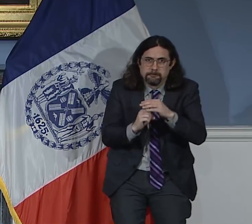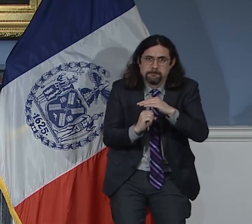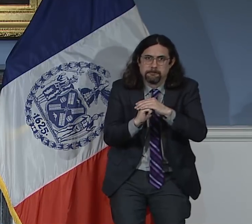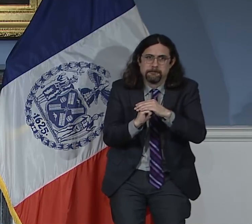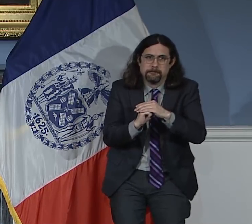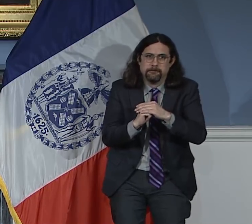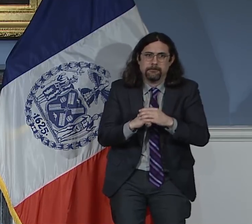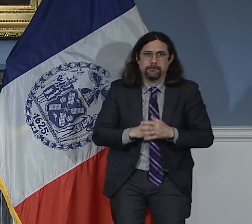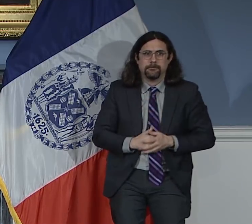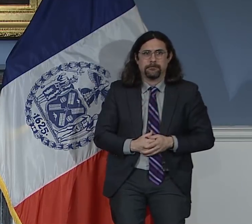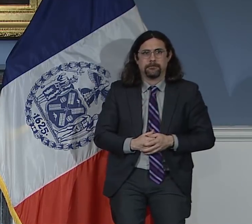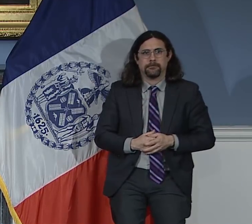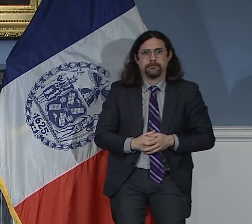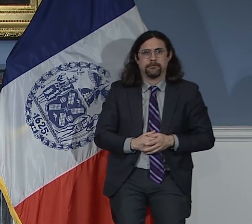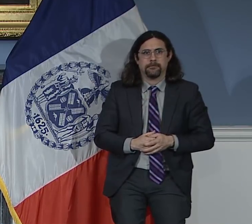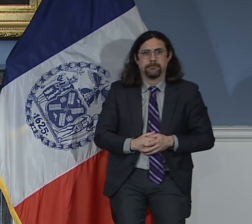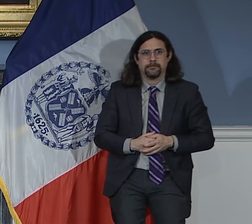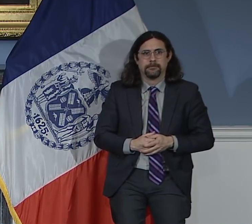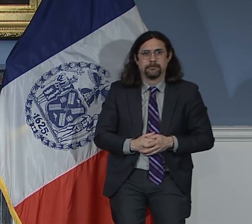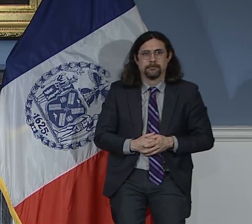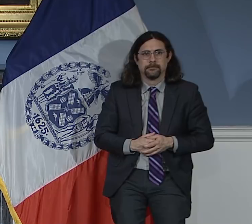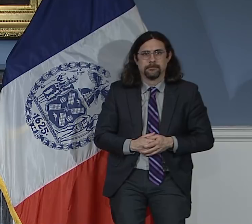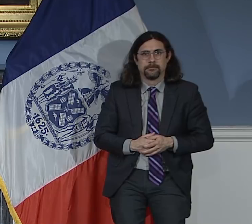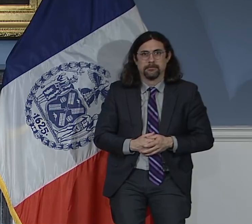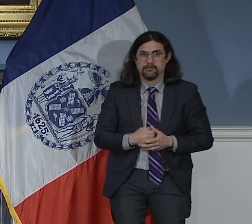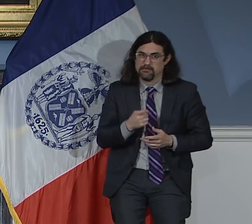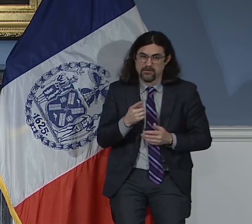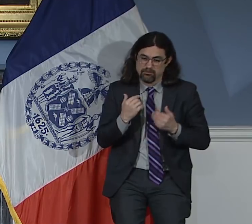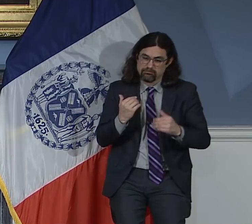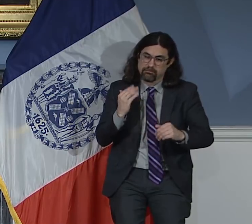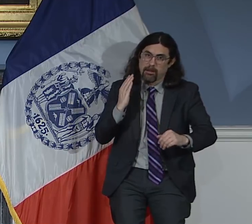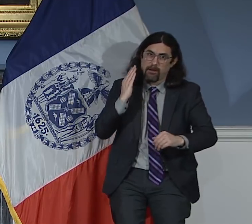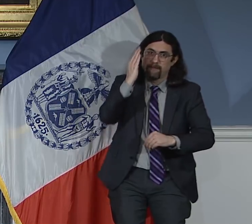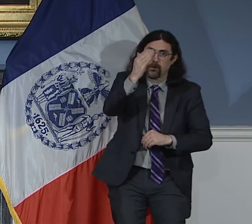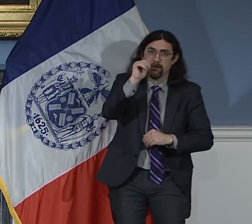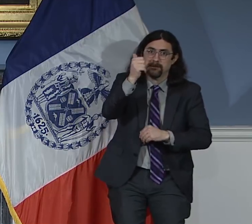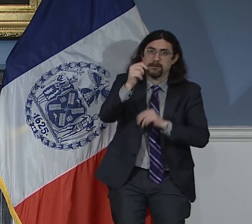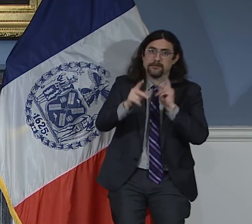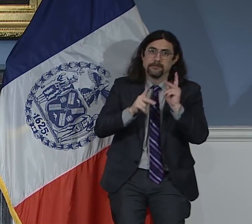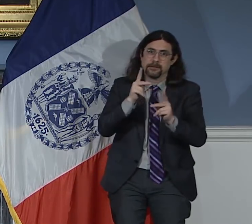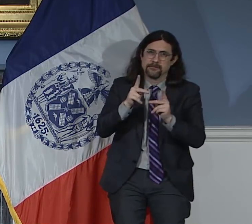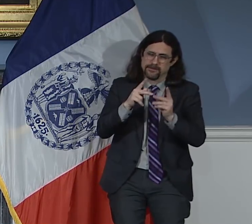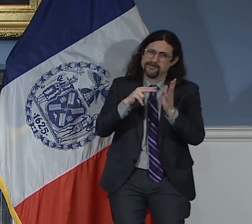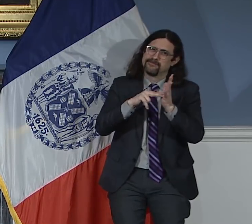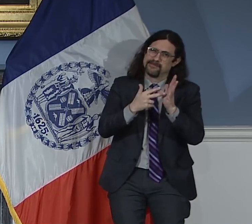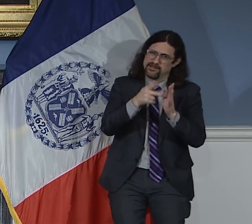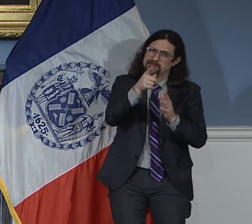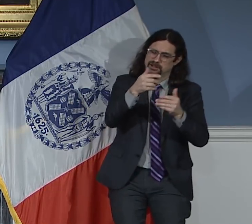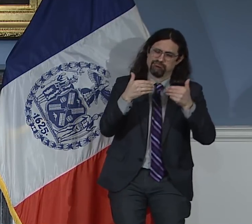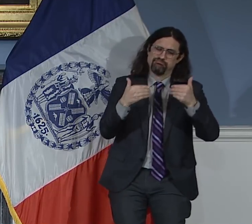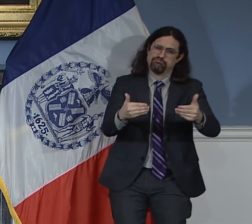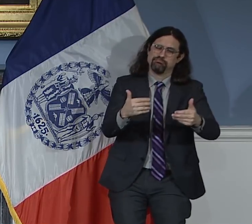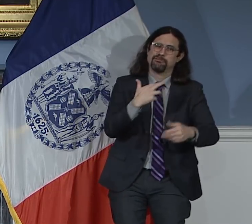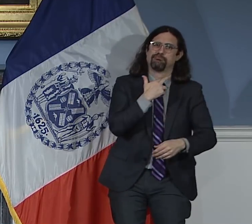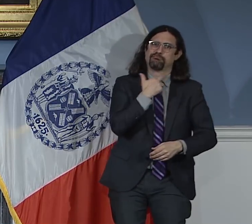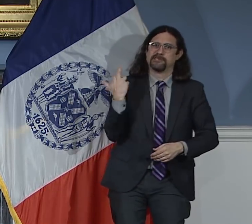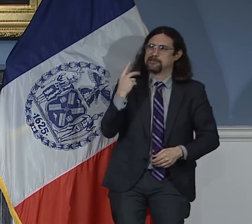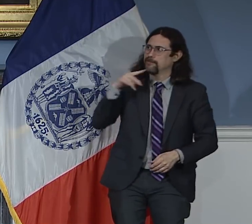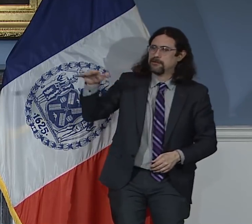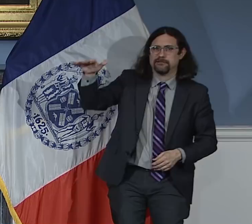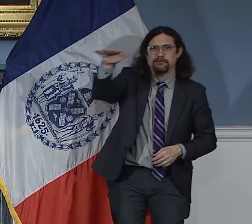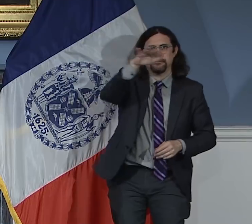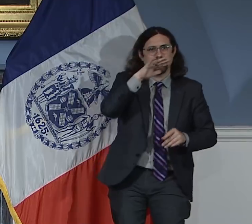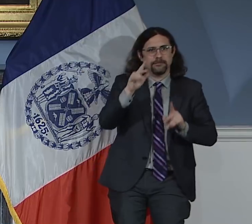INVOLVED.